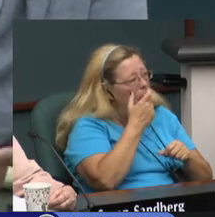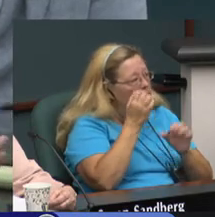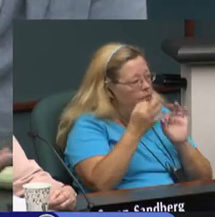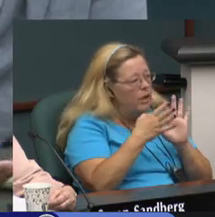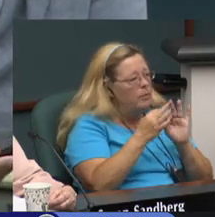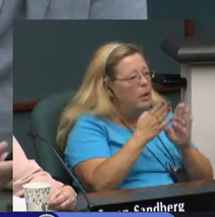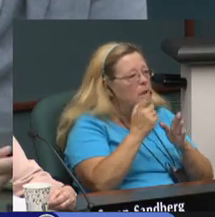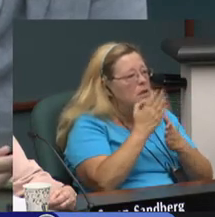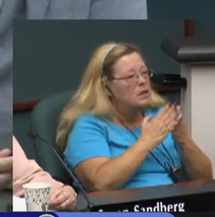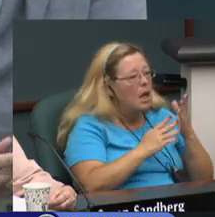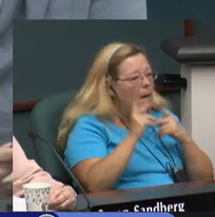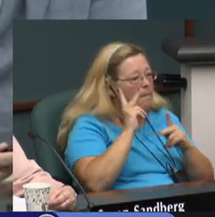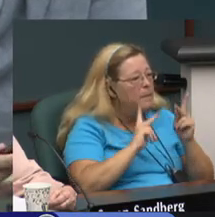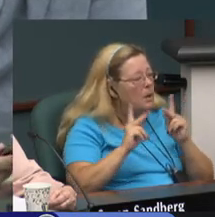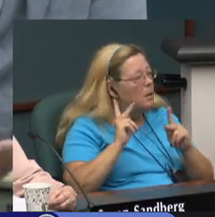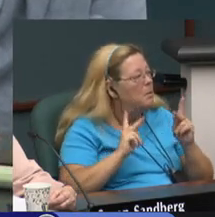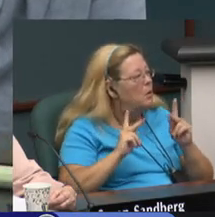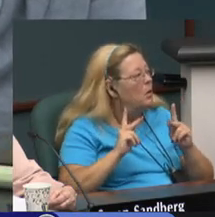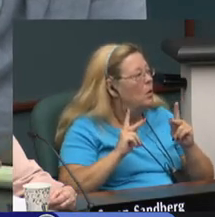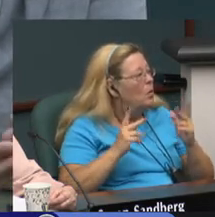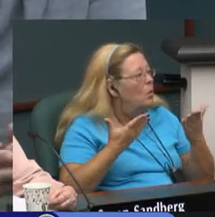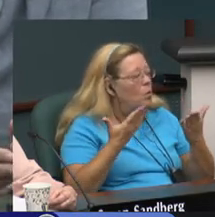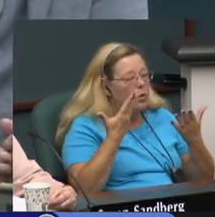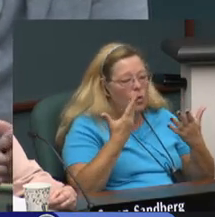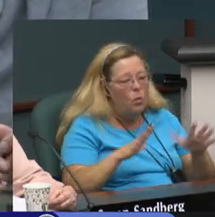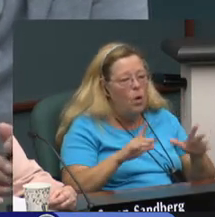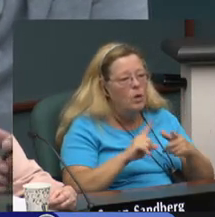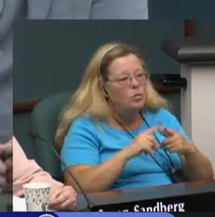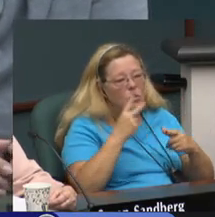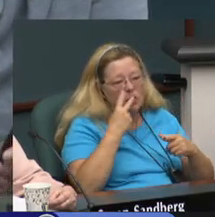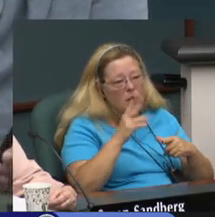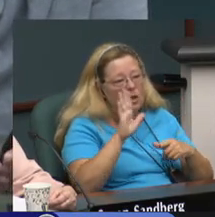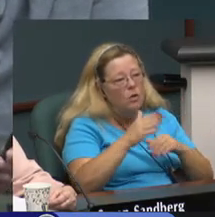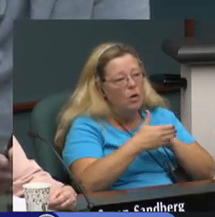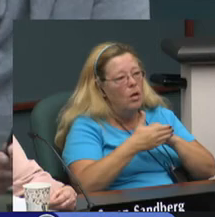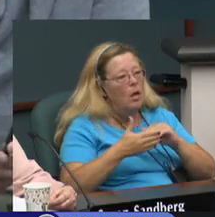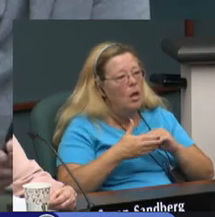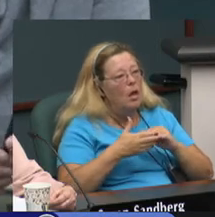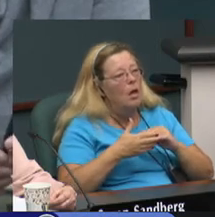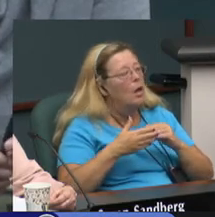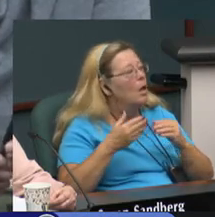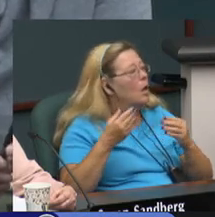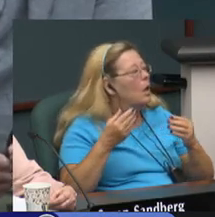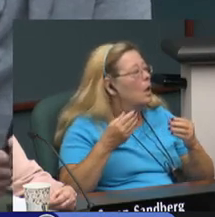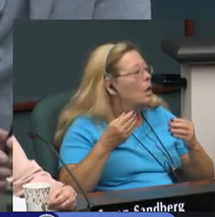some people don't want to see their neighbors ground and solar arrays and so